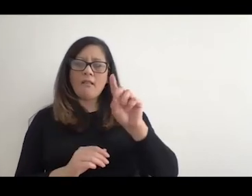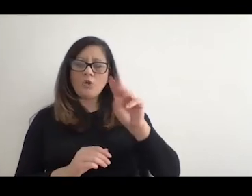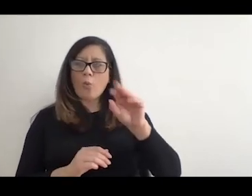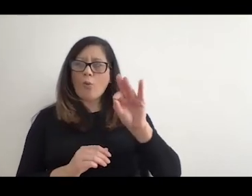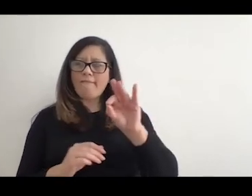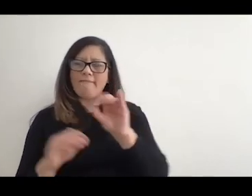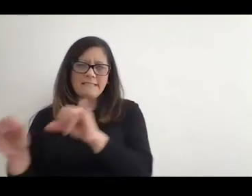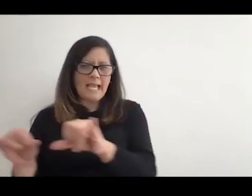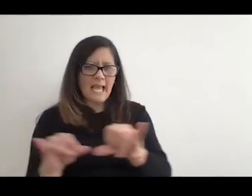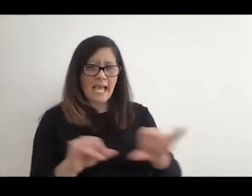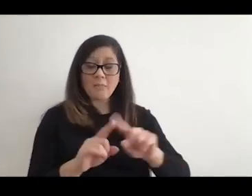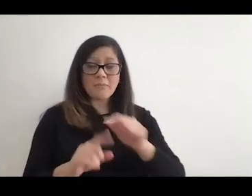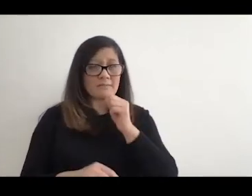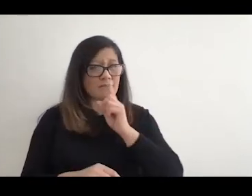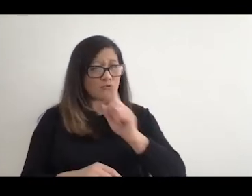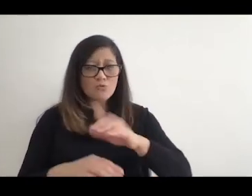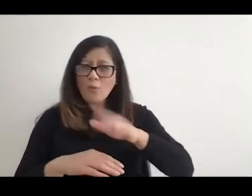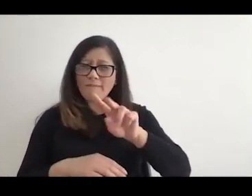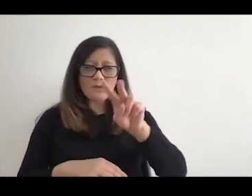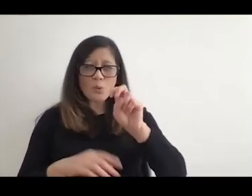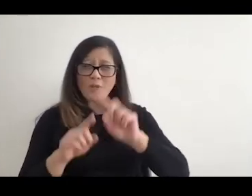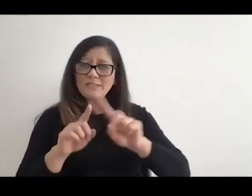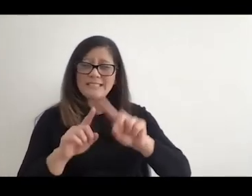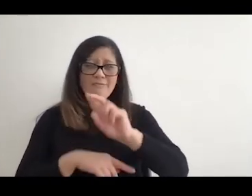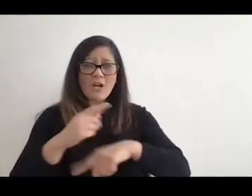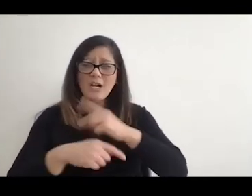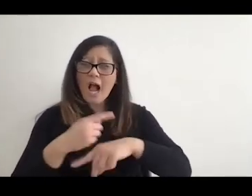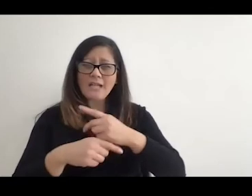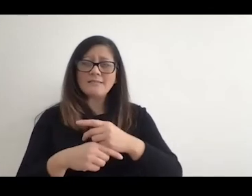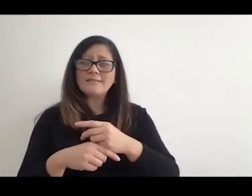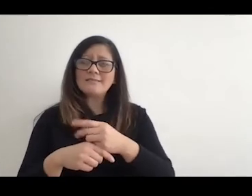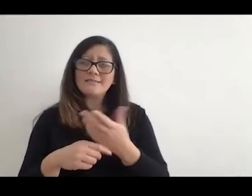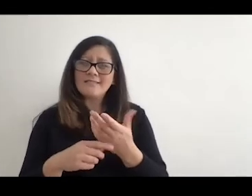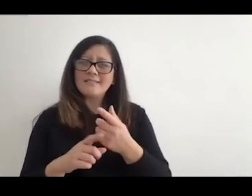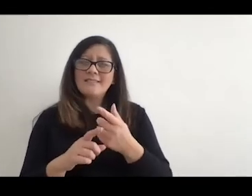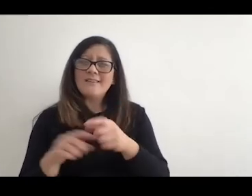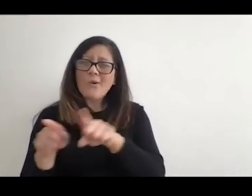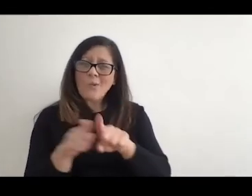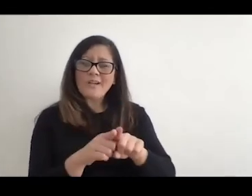types of dwarfism, according to Little People of America and.